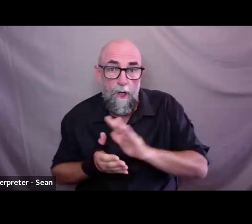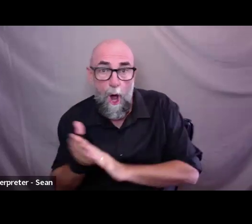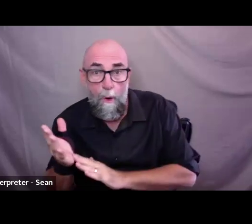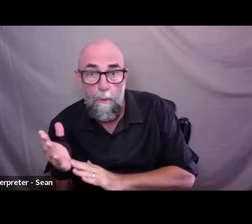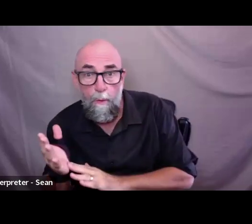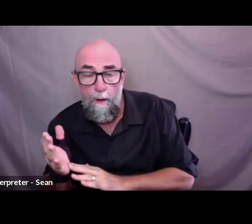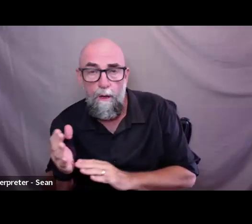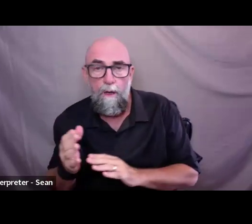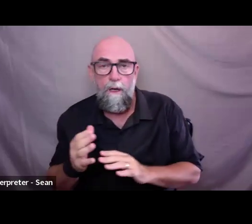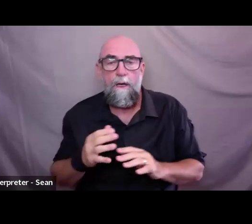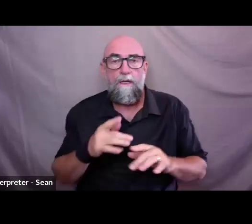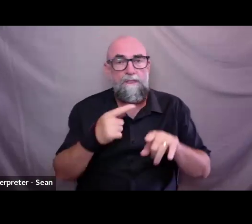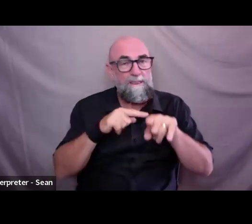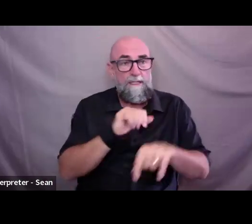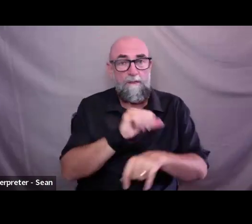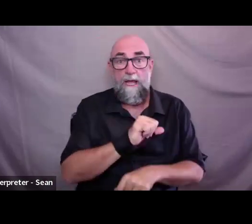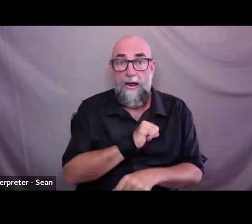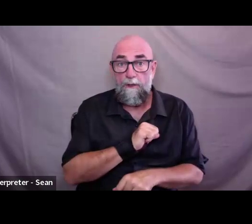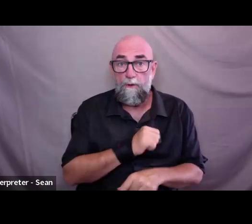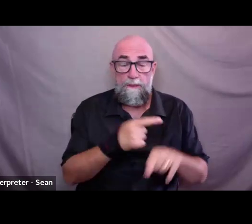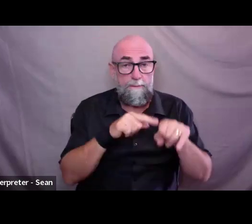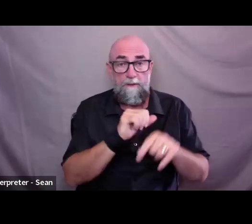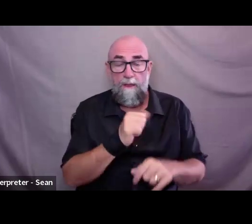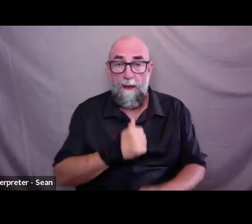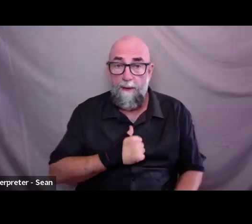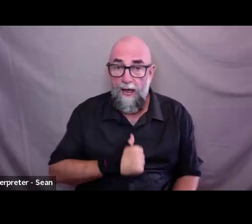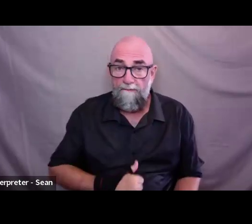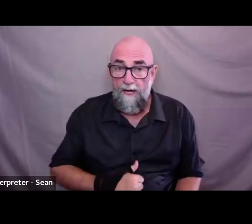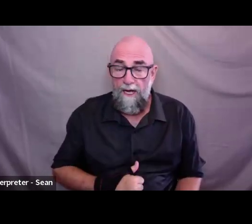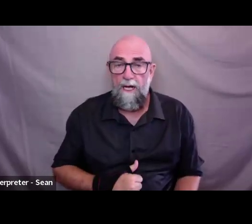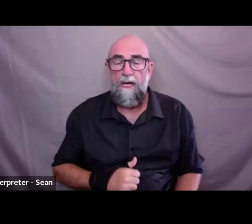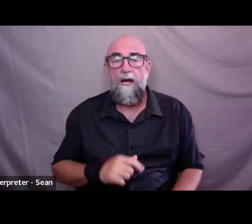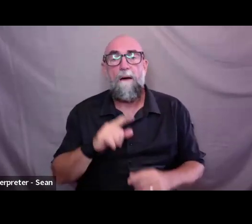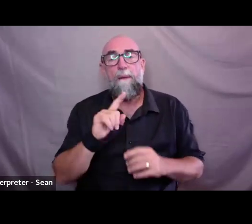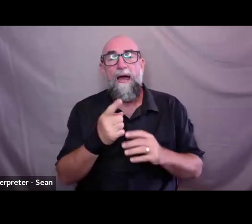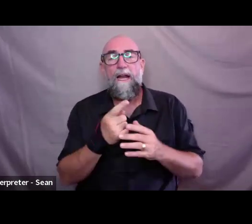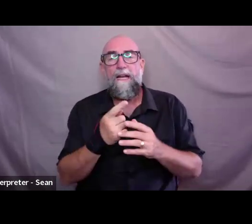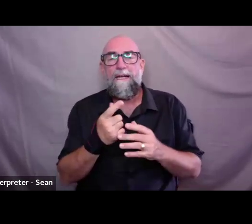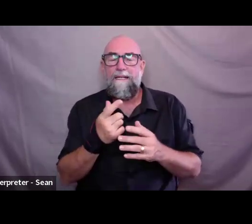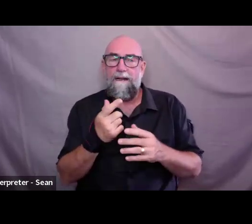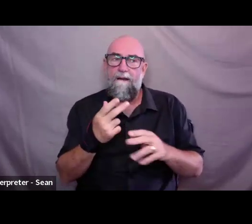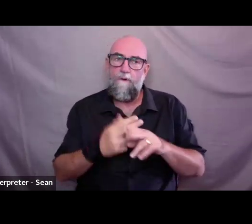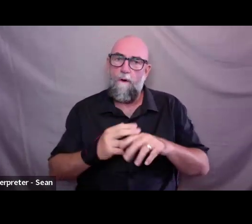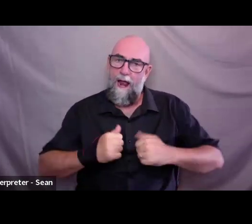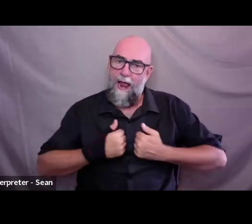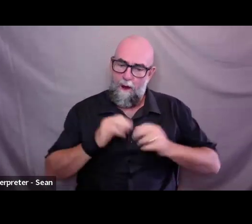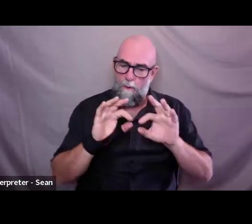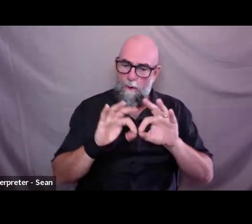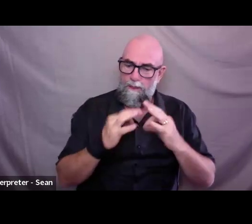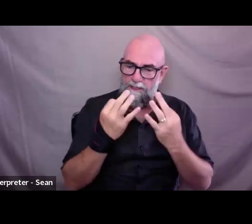organisations needs to find a position that we are comfortable with in pursuing, and we as individual decision-makers, artists and board members it